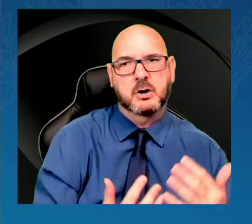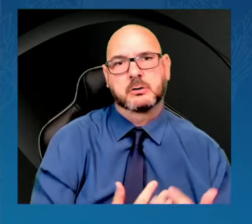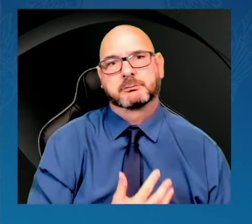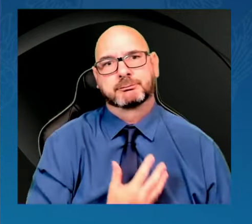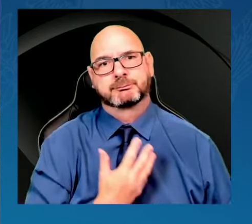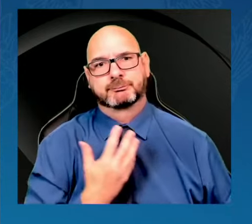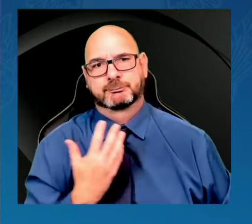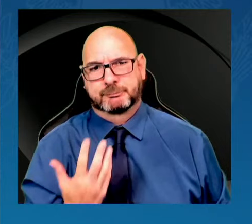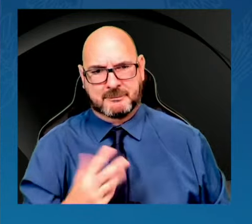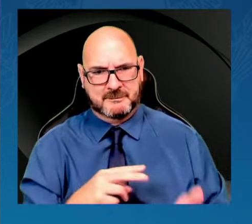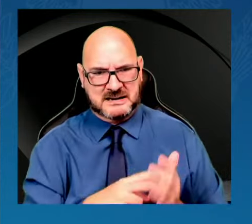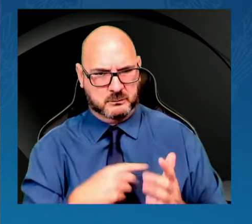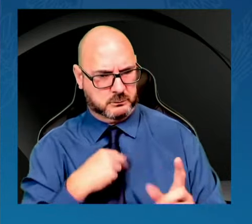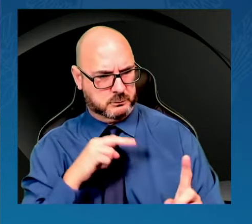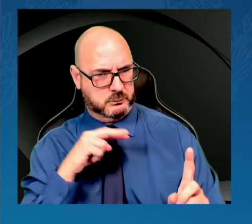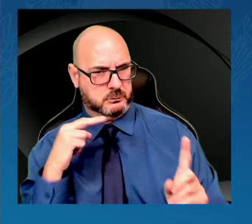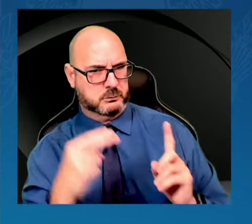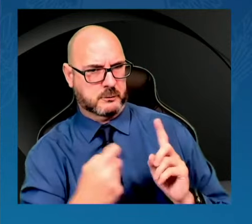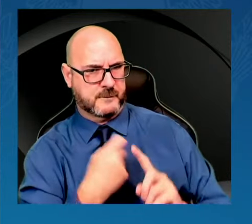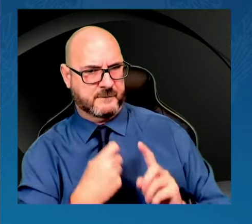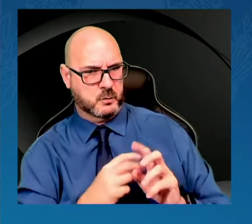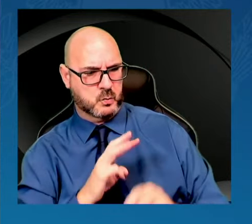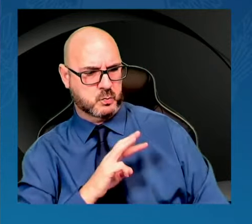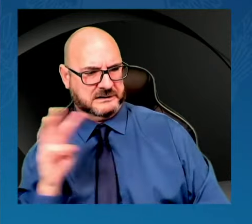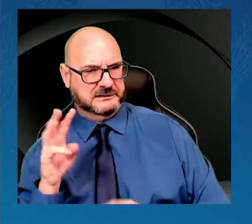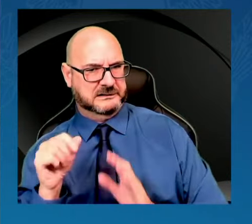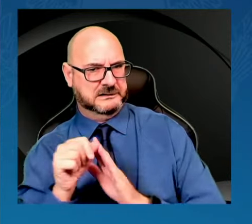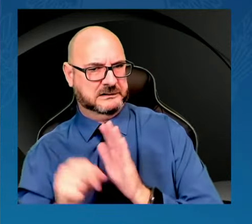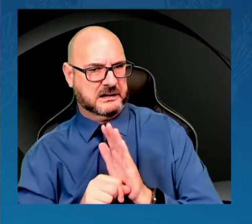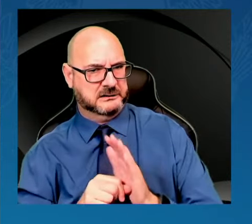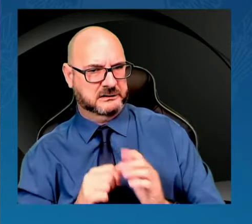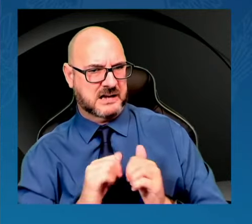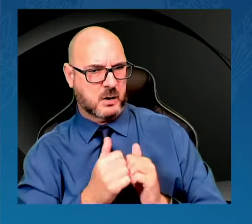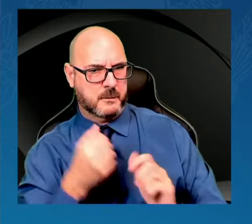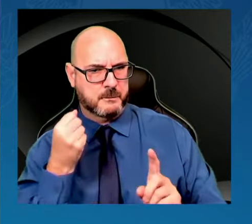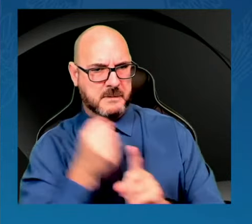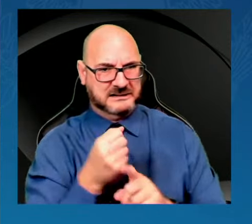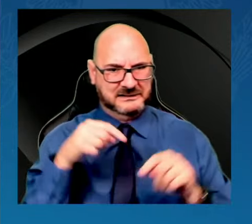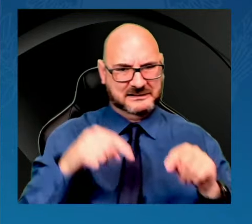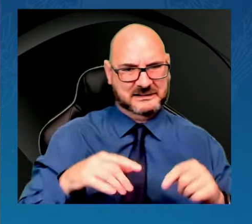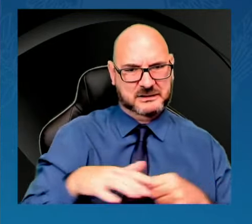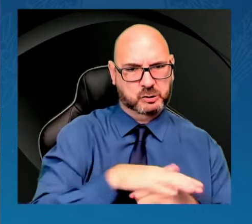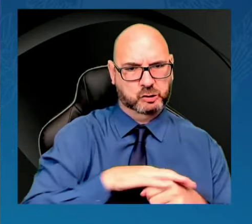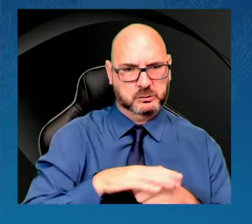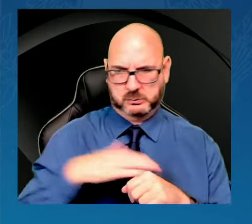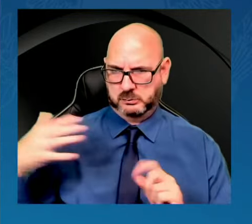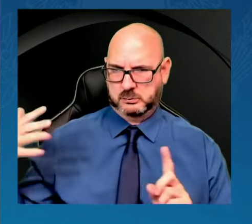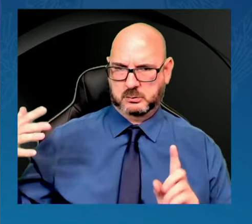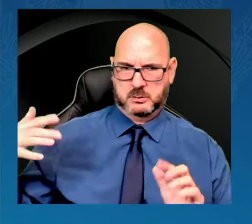around how it impacts this region of the country a bit differently from other regions of the country.